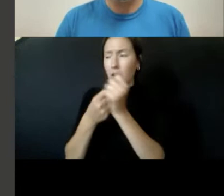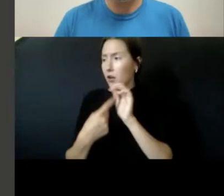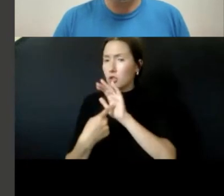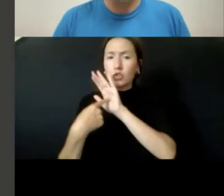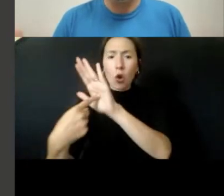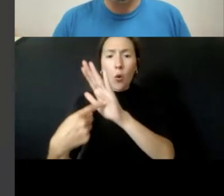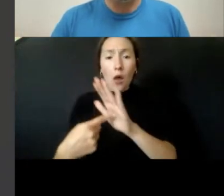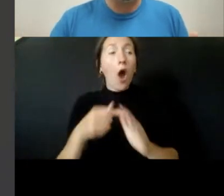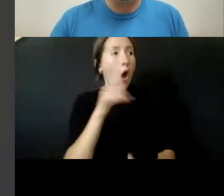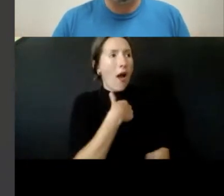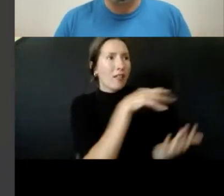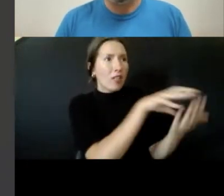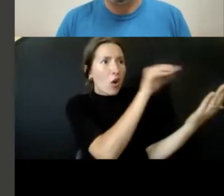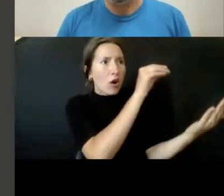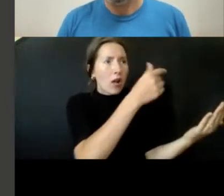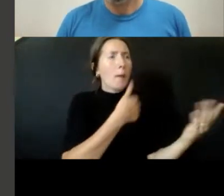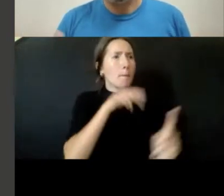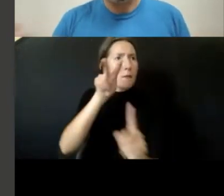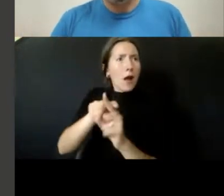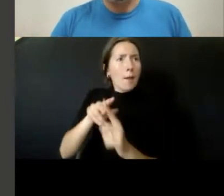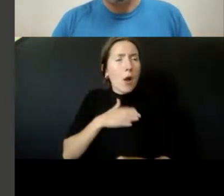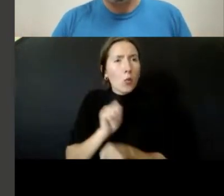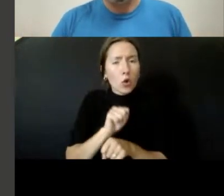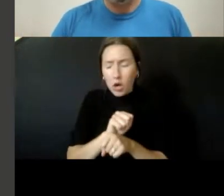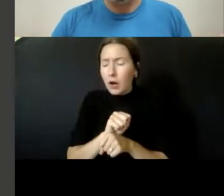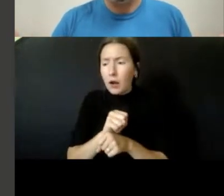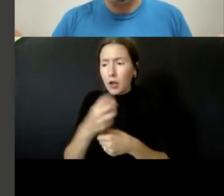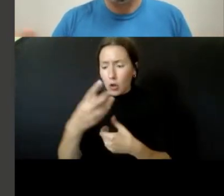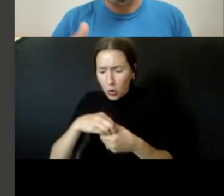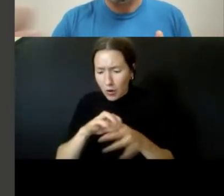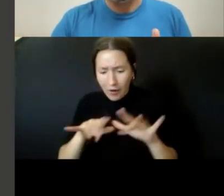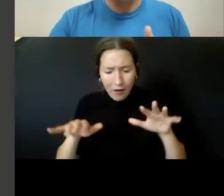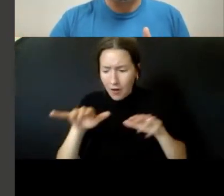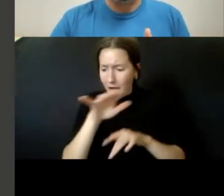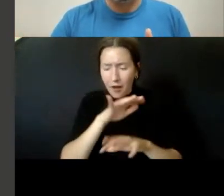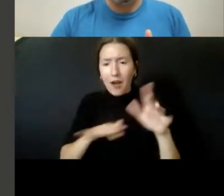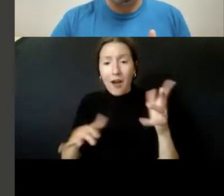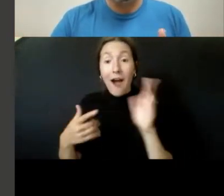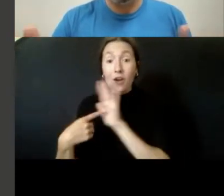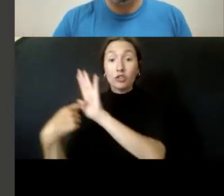but it didn't work well so we had to do this work around there are a hundred different workarounds